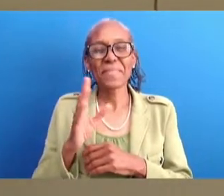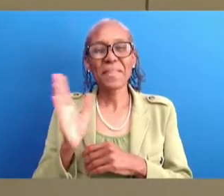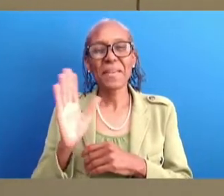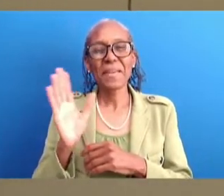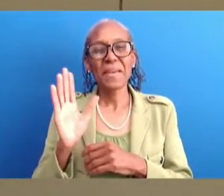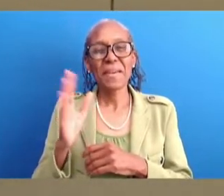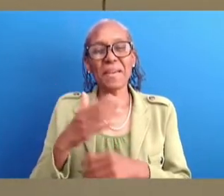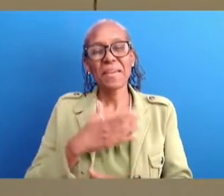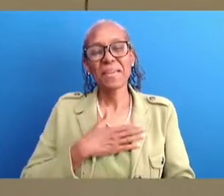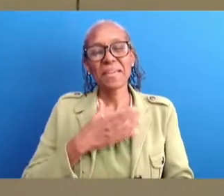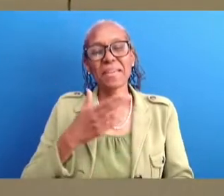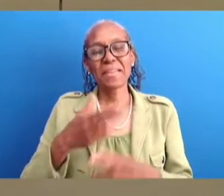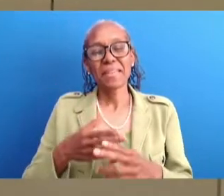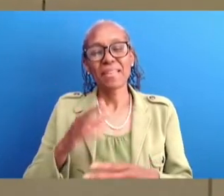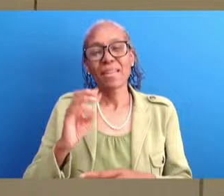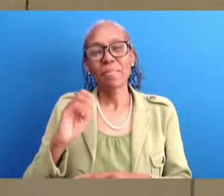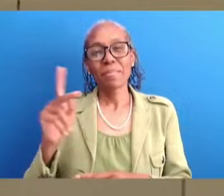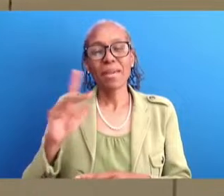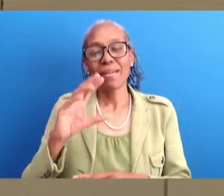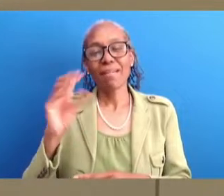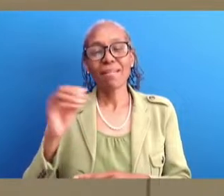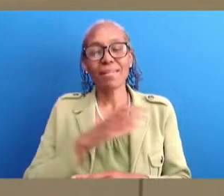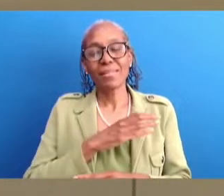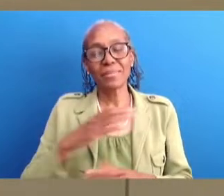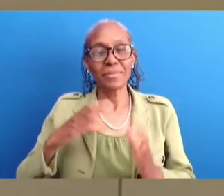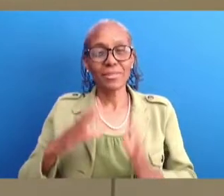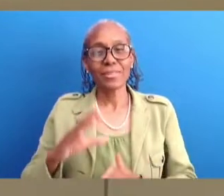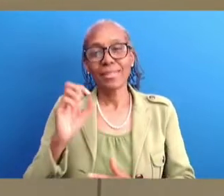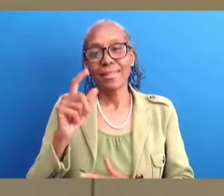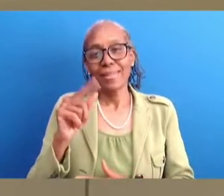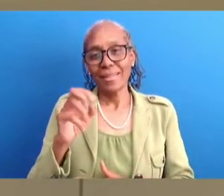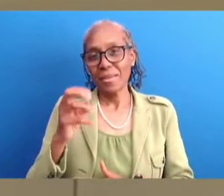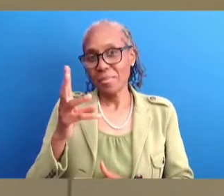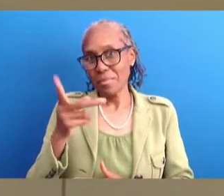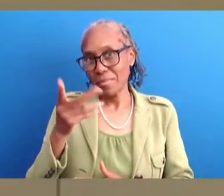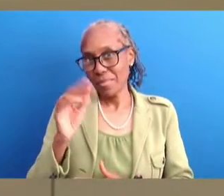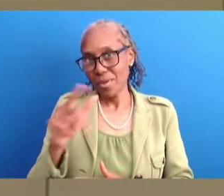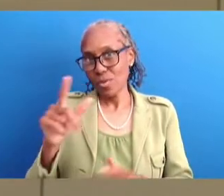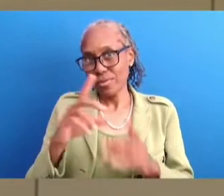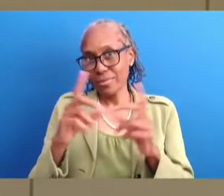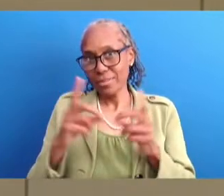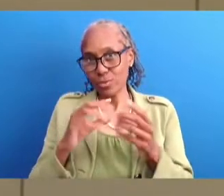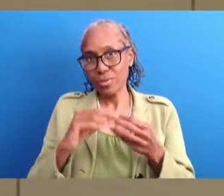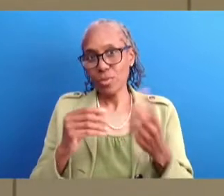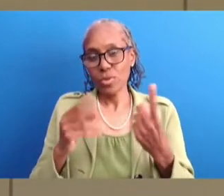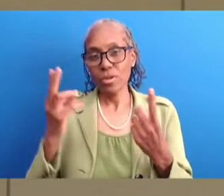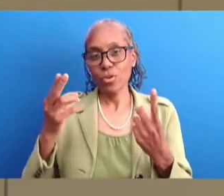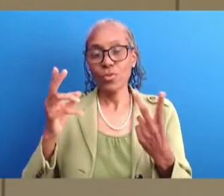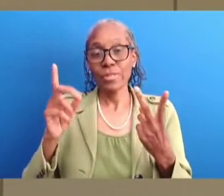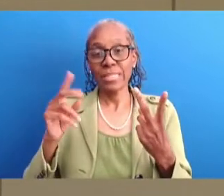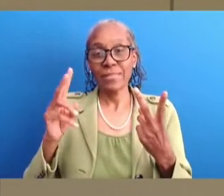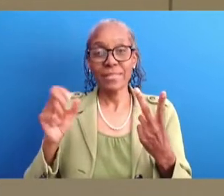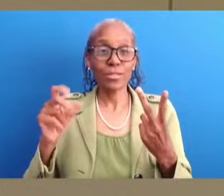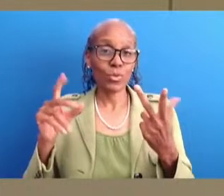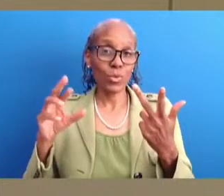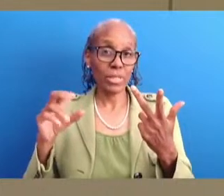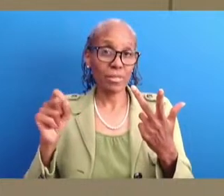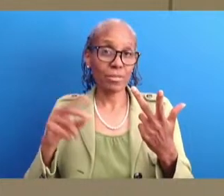WELCOME, EVERYBODY. HELLO, I AM MECKLENBURG